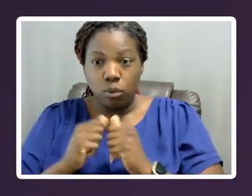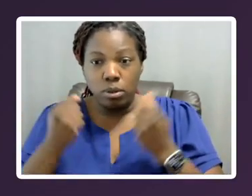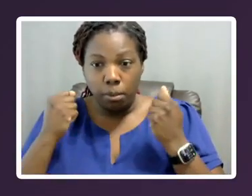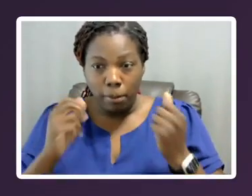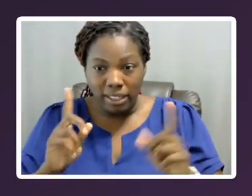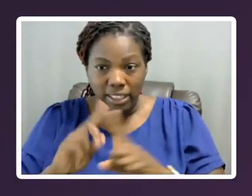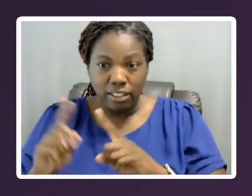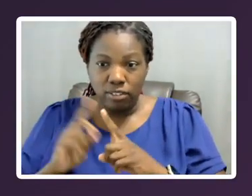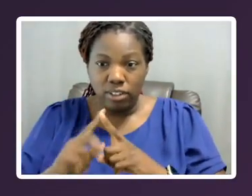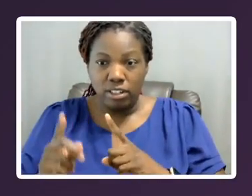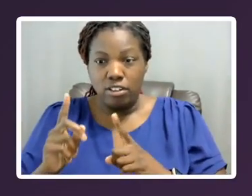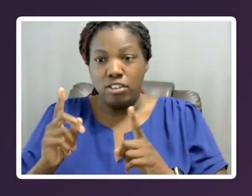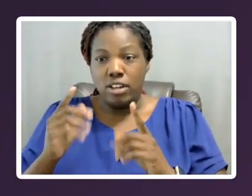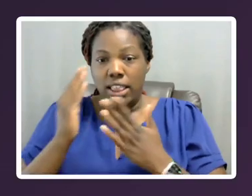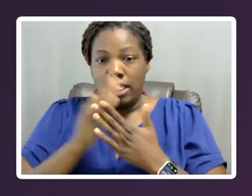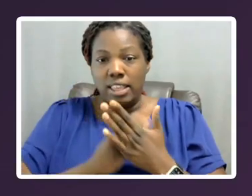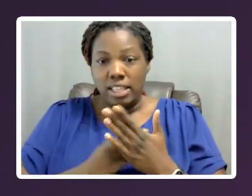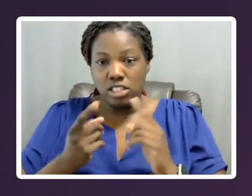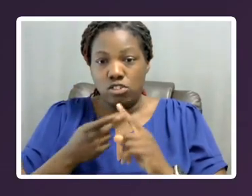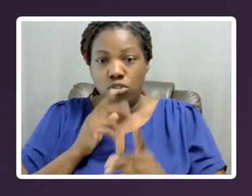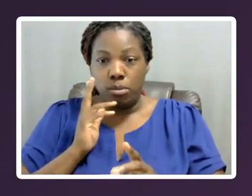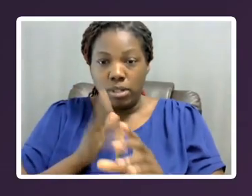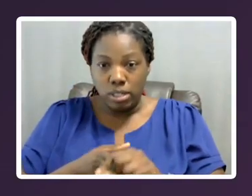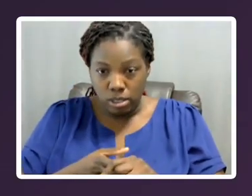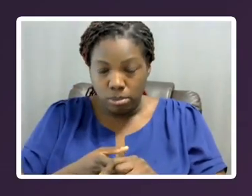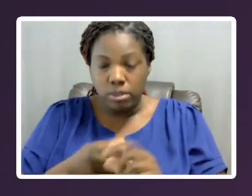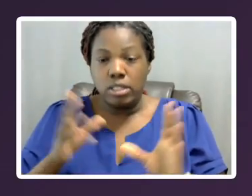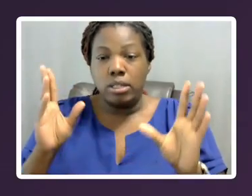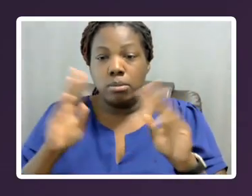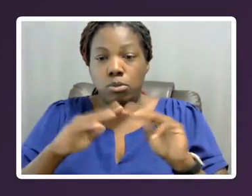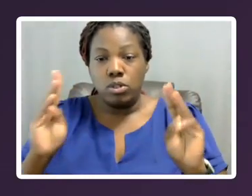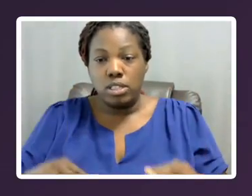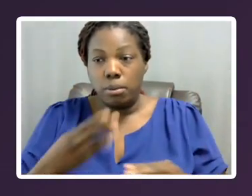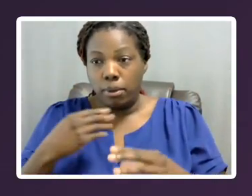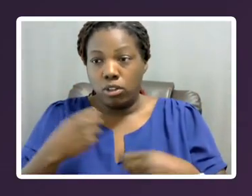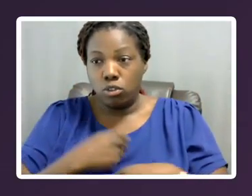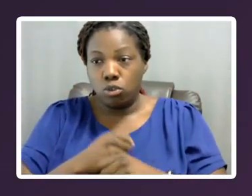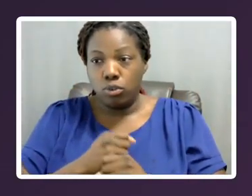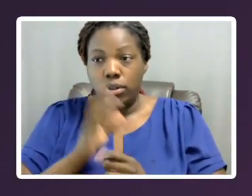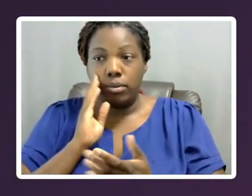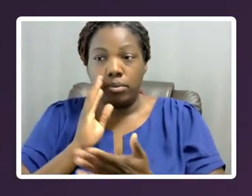from participating Smithsonian museums and the Creating Portraits of Community Project.